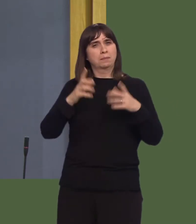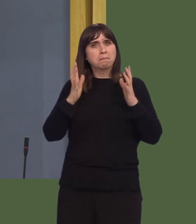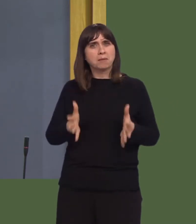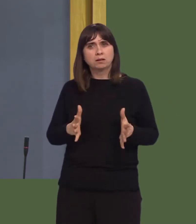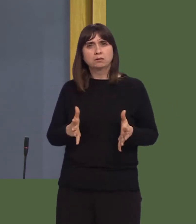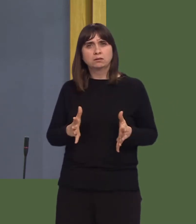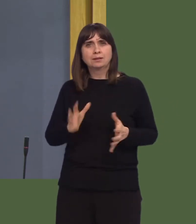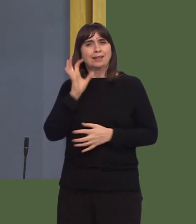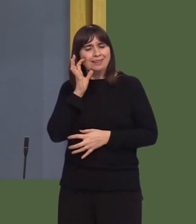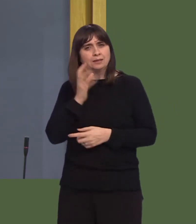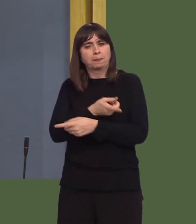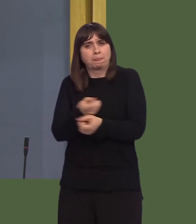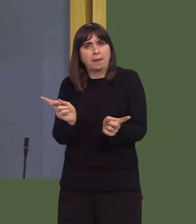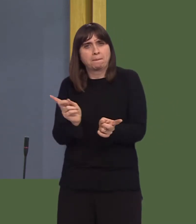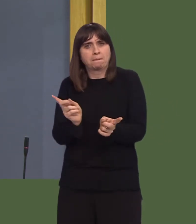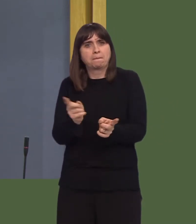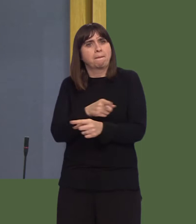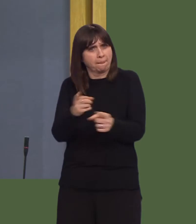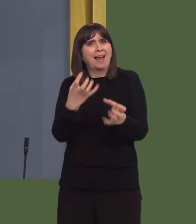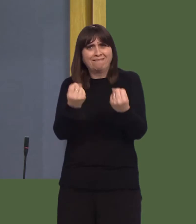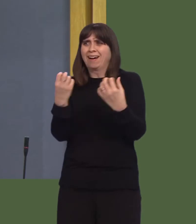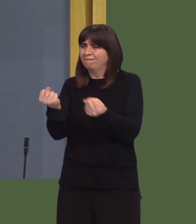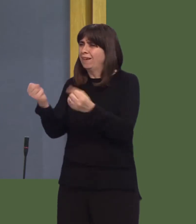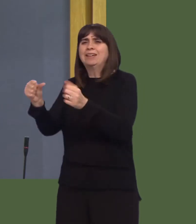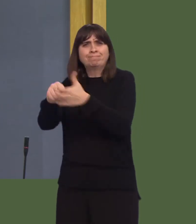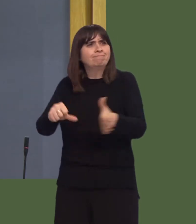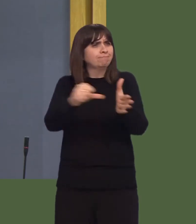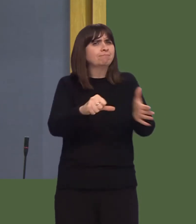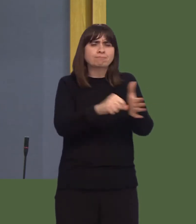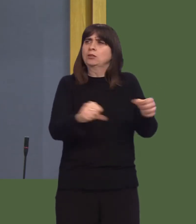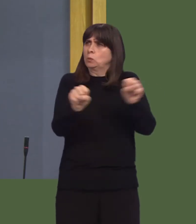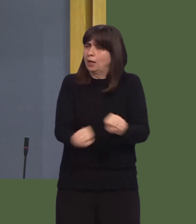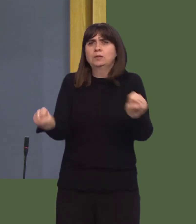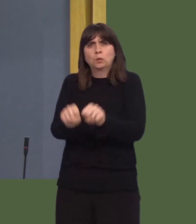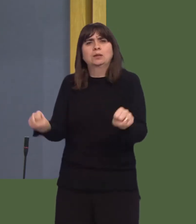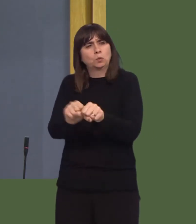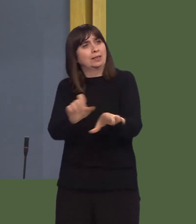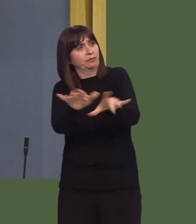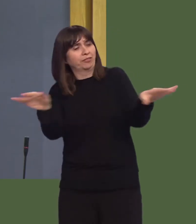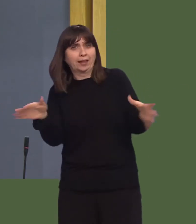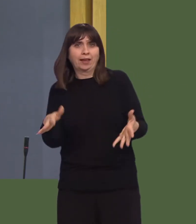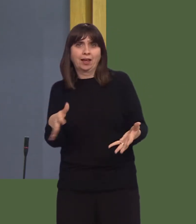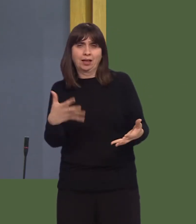the fact that they are experiencing these long delays and want to be seen in an appropriate